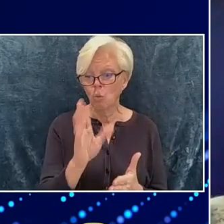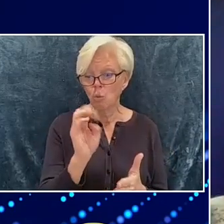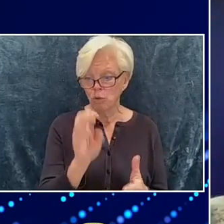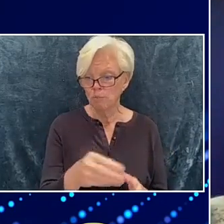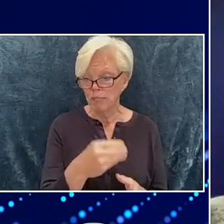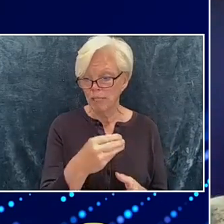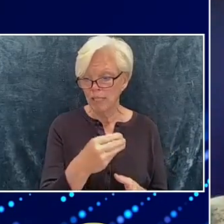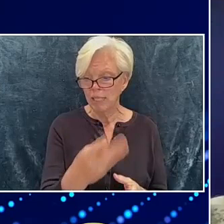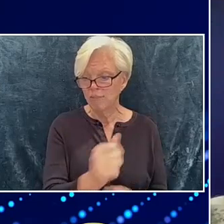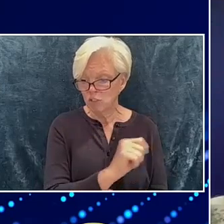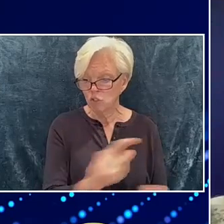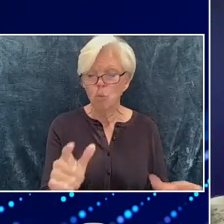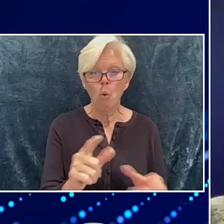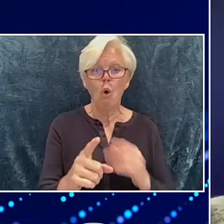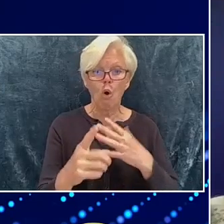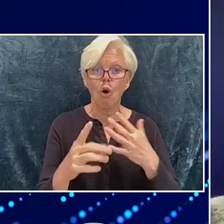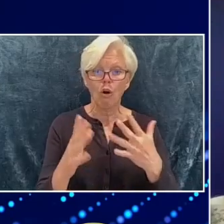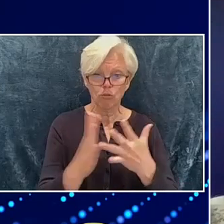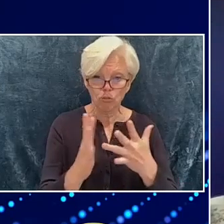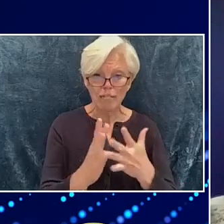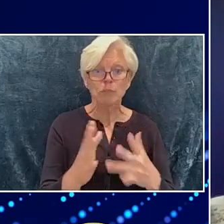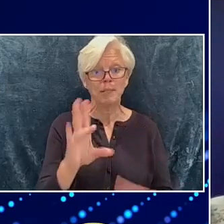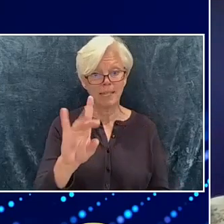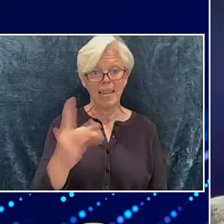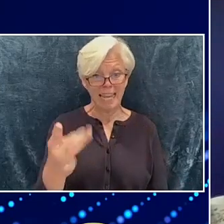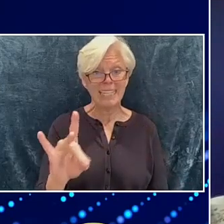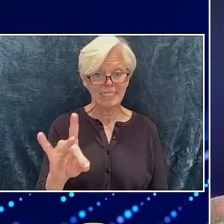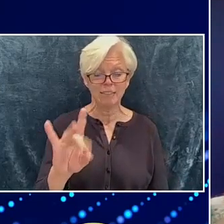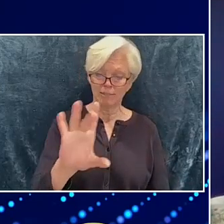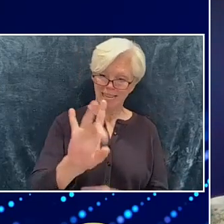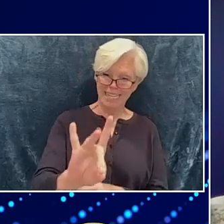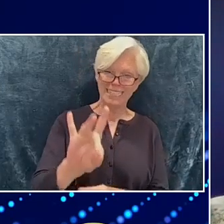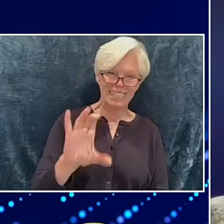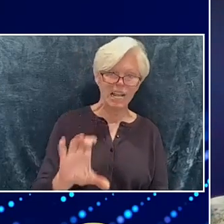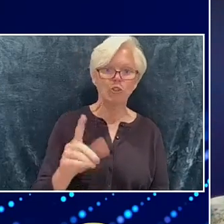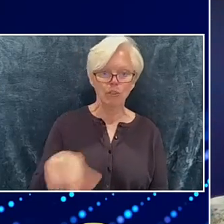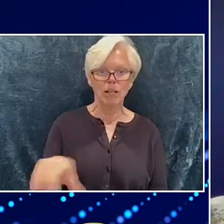our freshmen, 1,800 of them at the school I was at. The retail cost of that book was